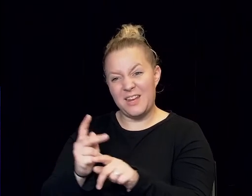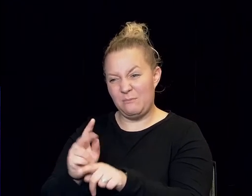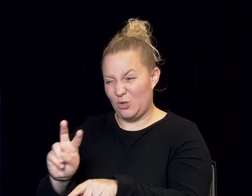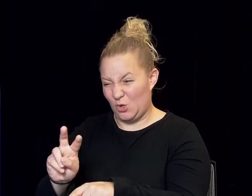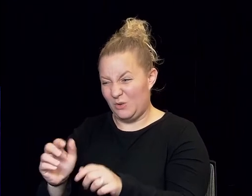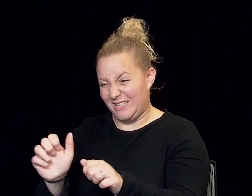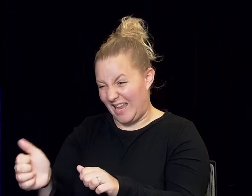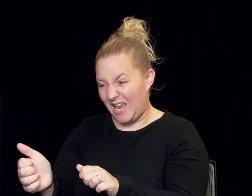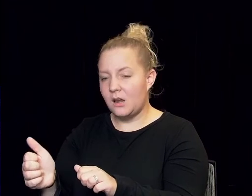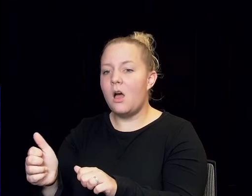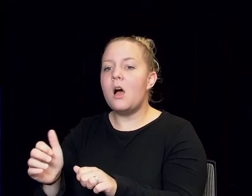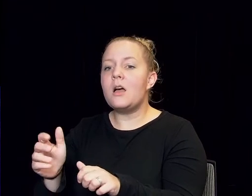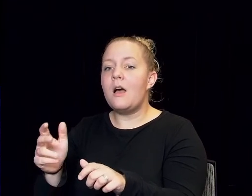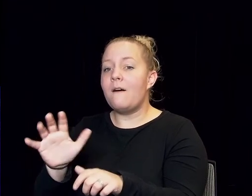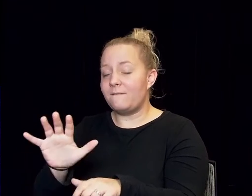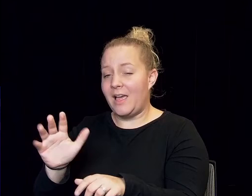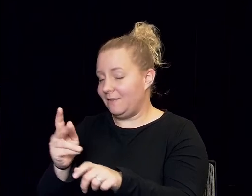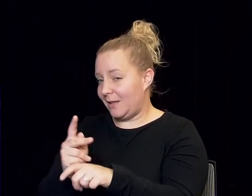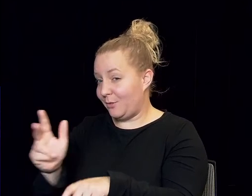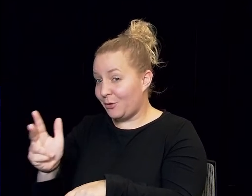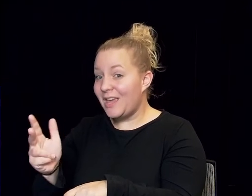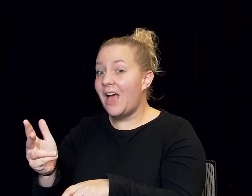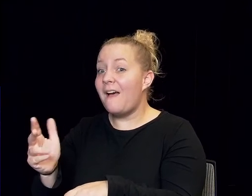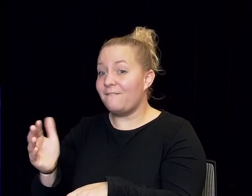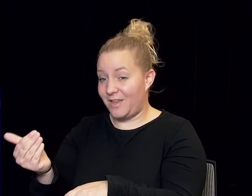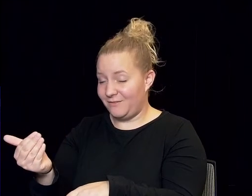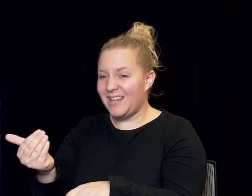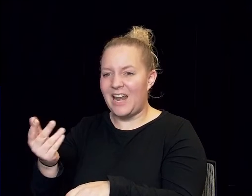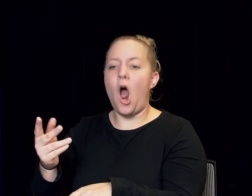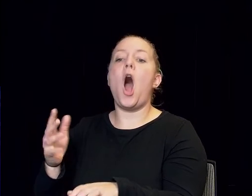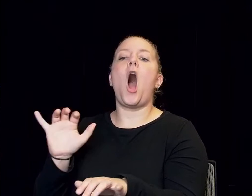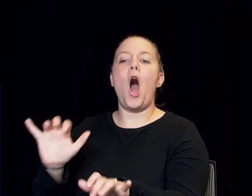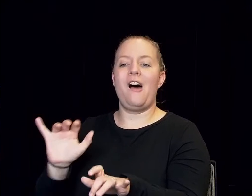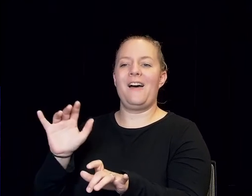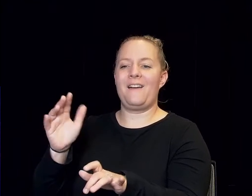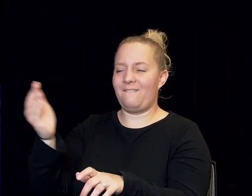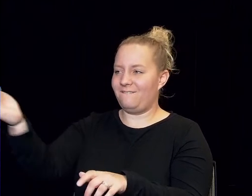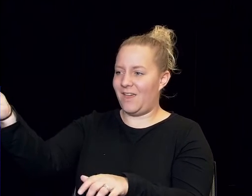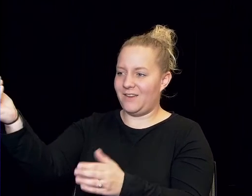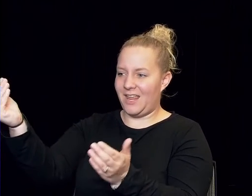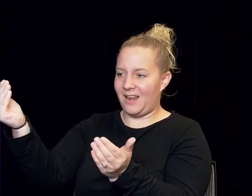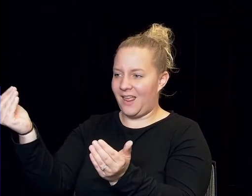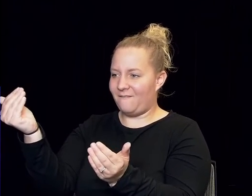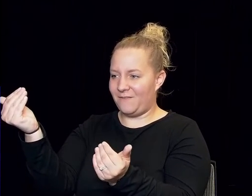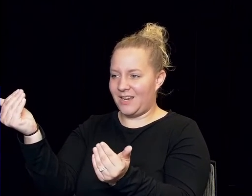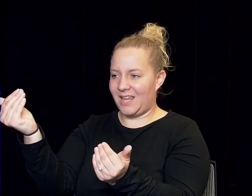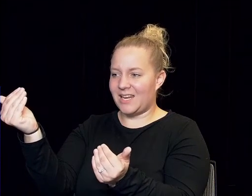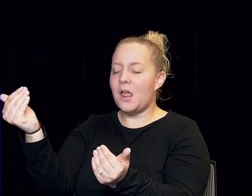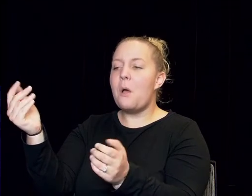15 Oh! there it is! So, we see that both 15 are multiples of 3 and 5. So then,